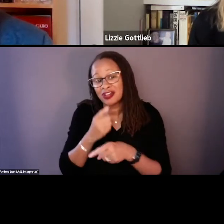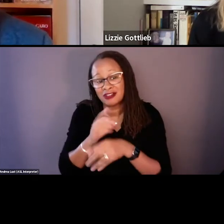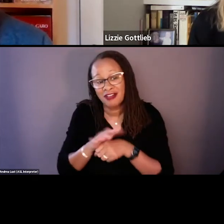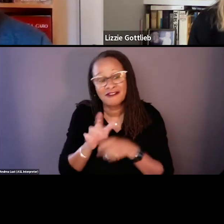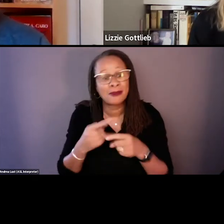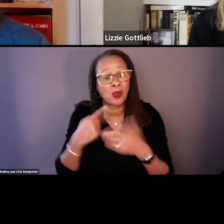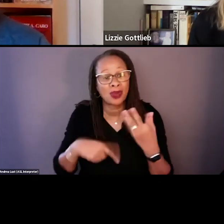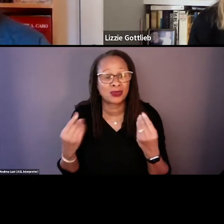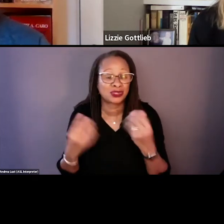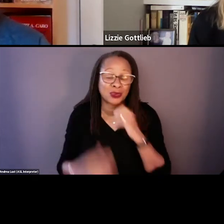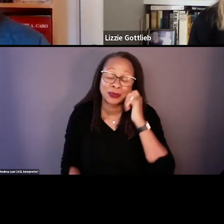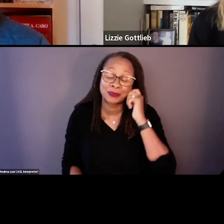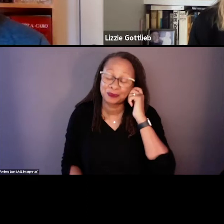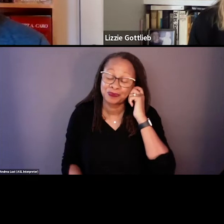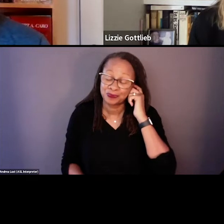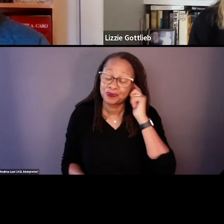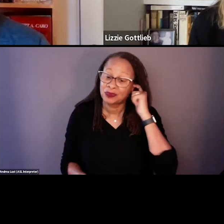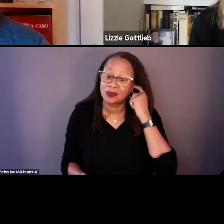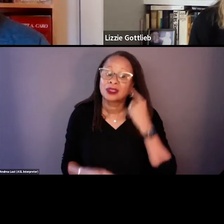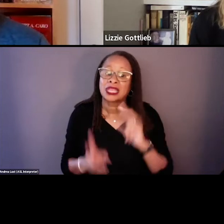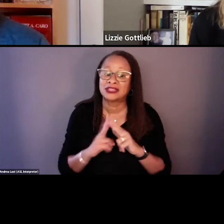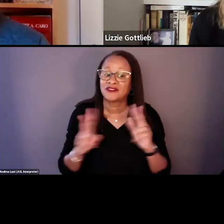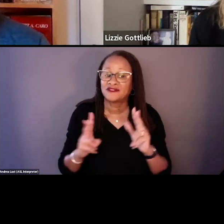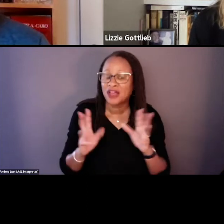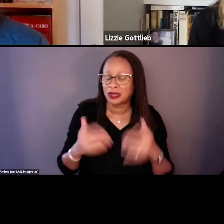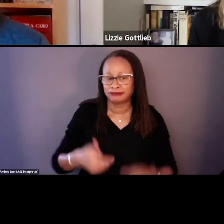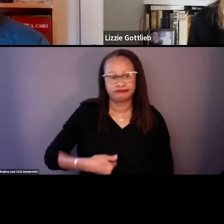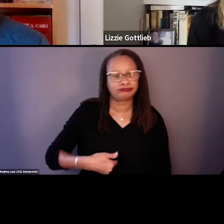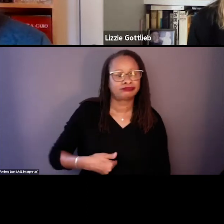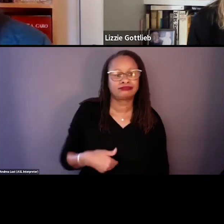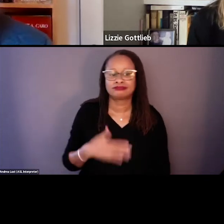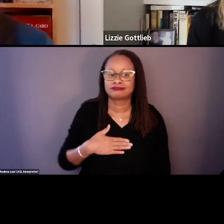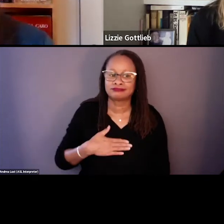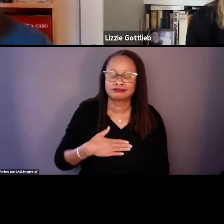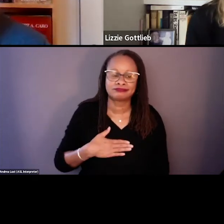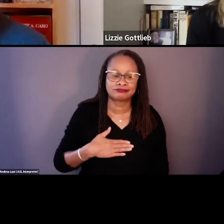about what I was doing. Oh, wow. And it was very, very moving and gratifying